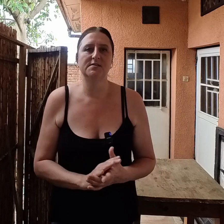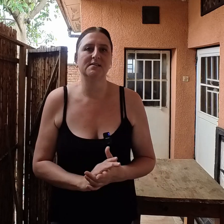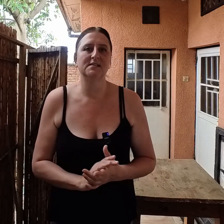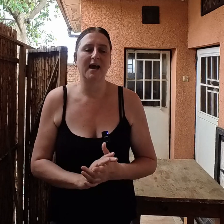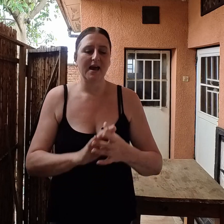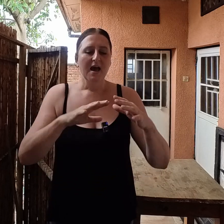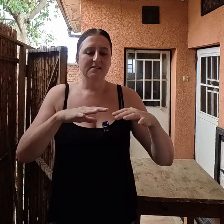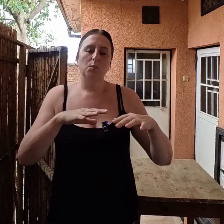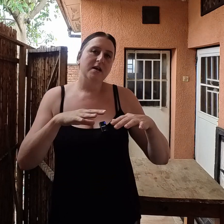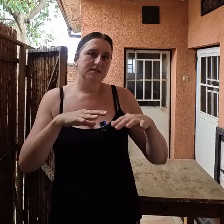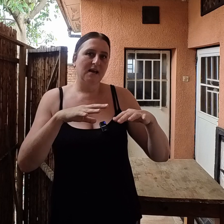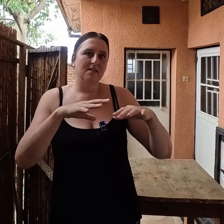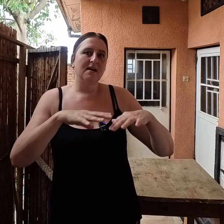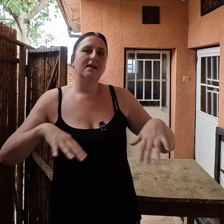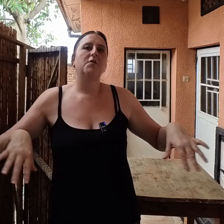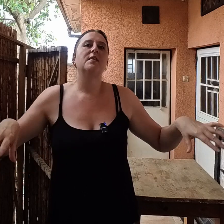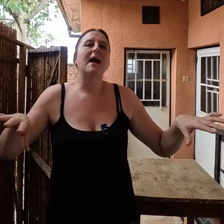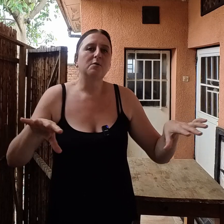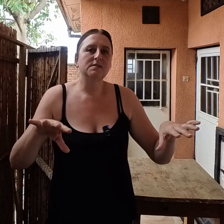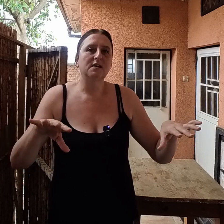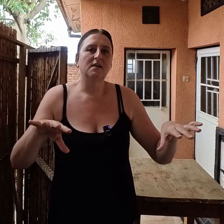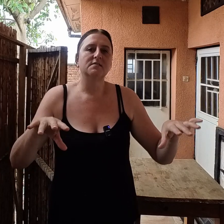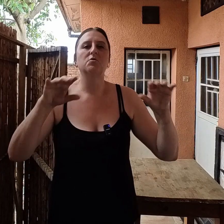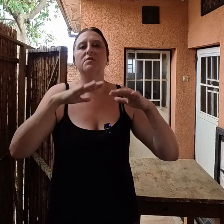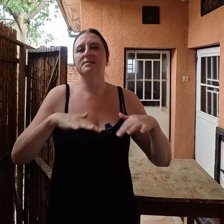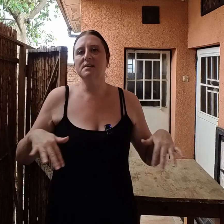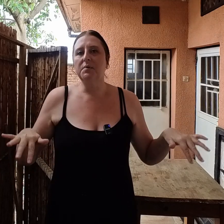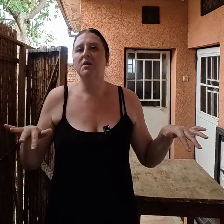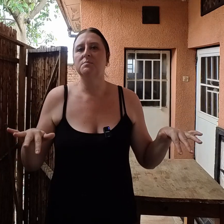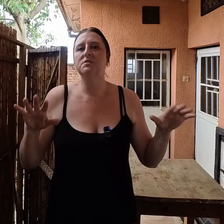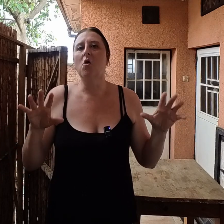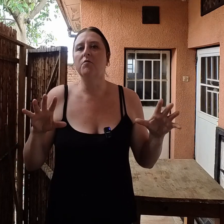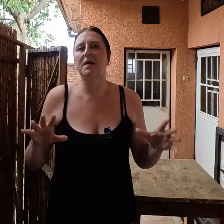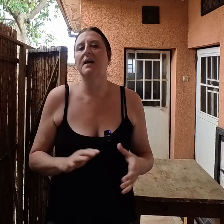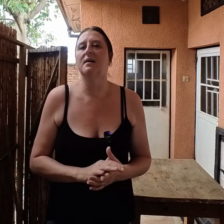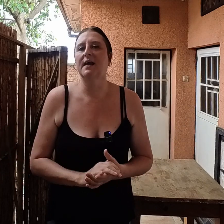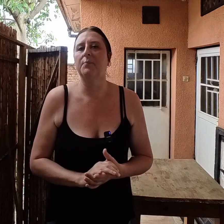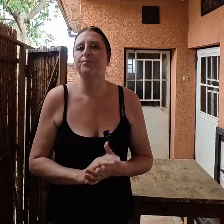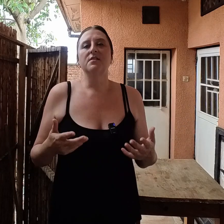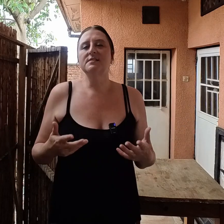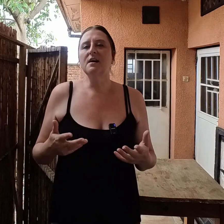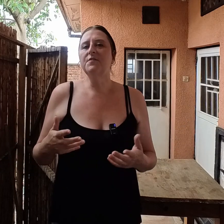use it today, as a way of saying that they live on the outskirts or the suburbs of Kigali? So, the sign